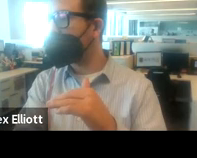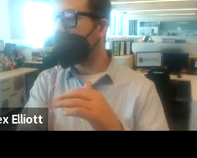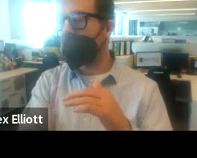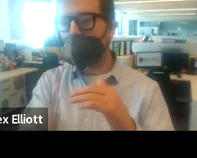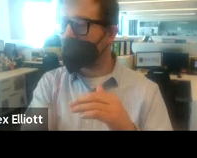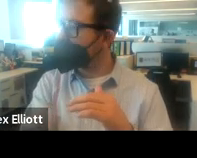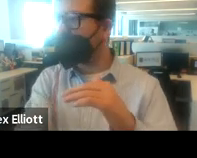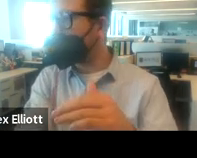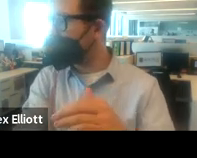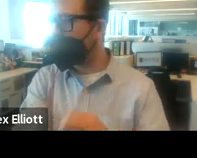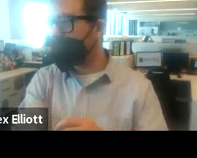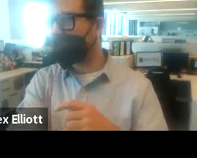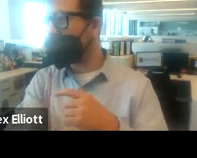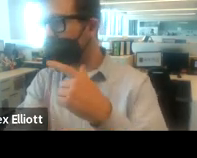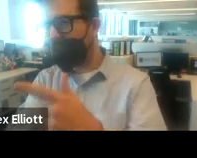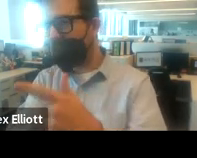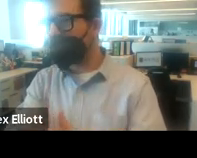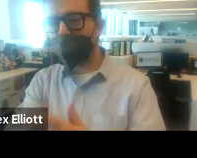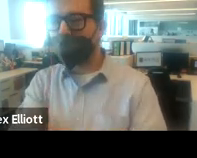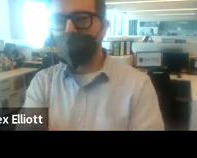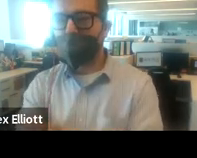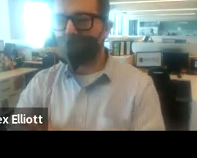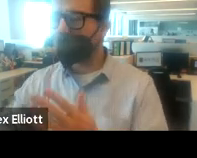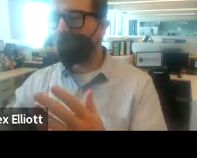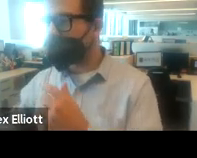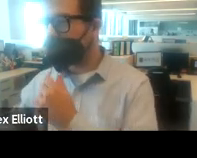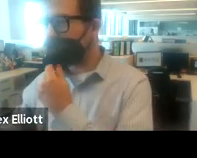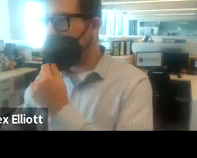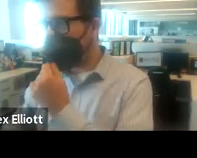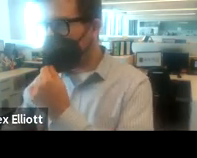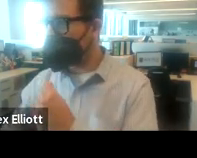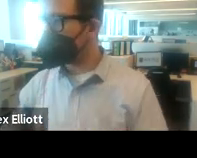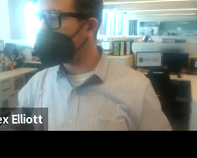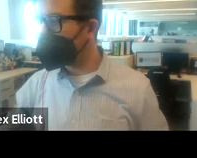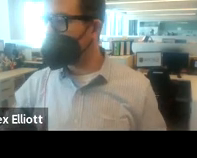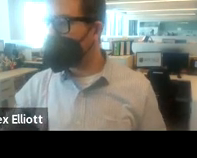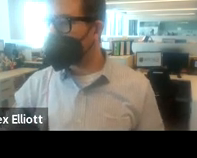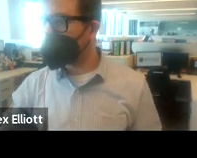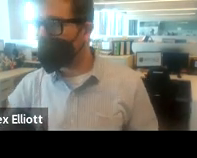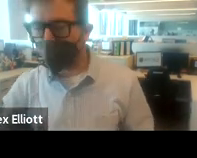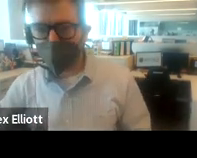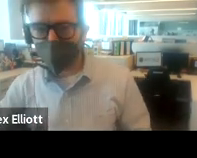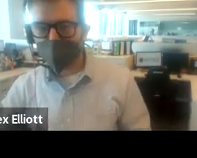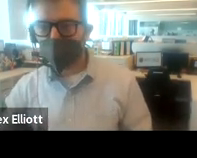and we have like 5 bullet points. I often share the broadband benefit and and other things out